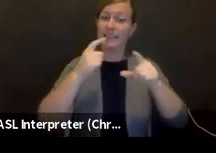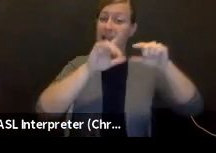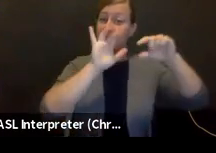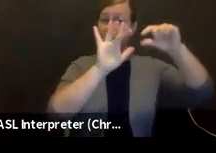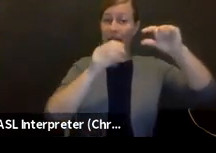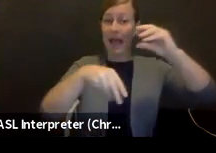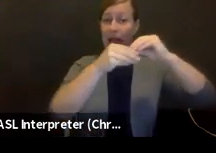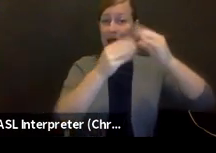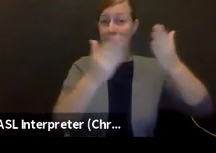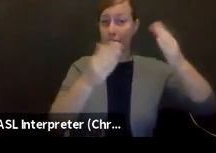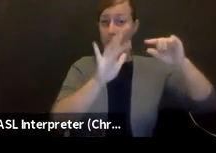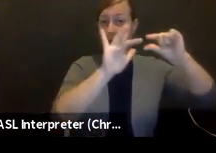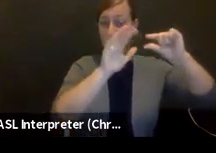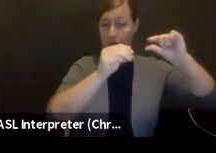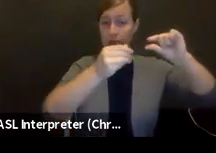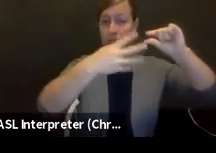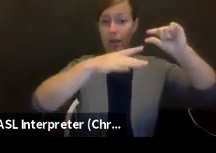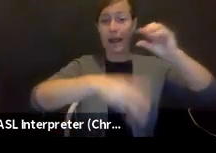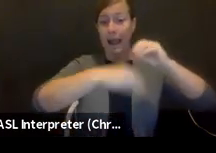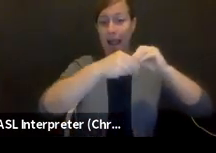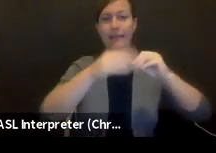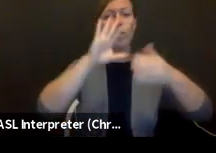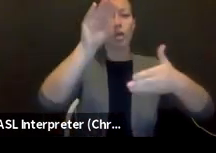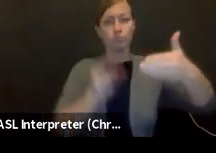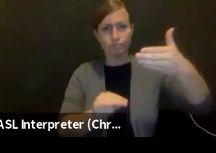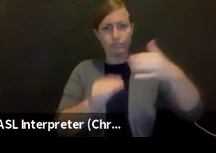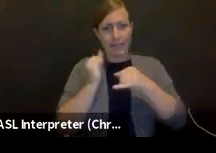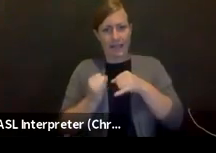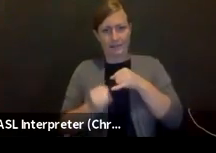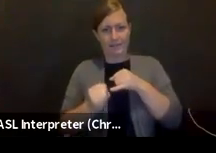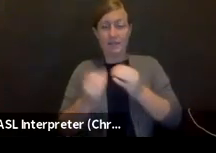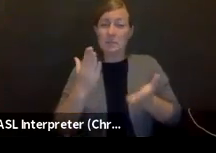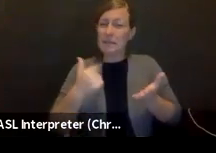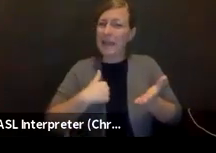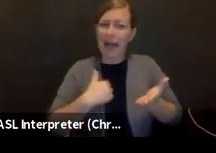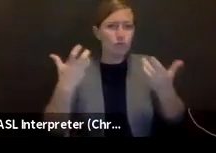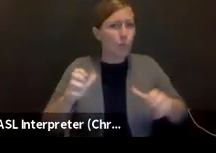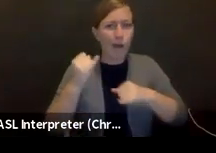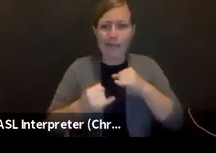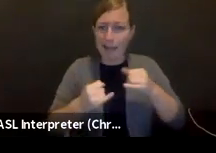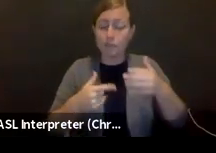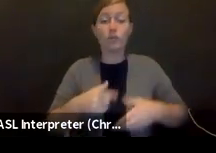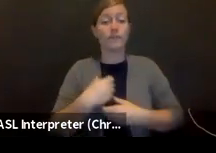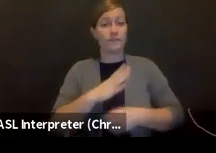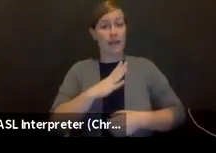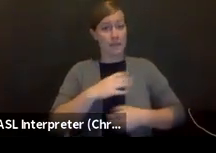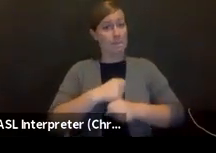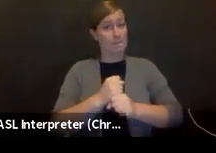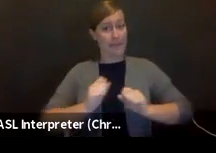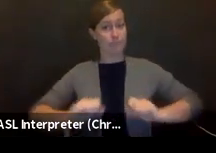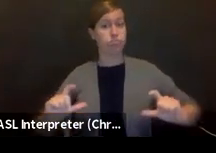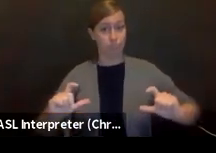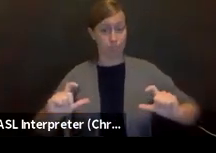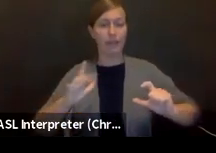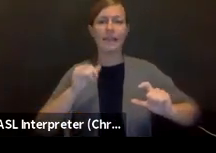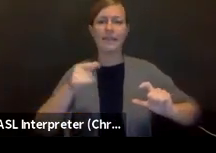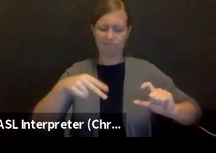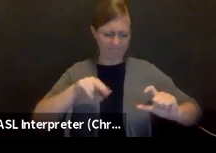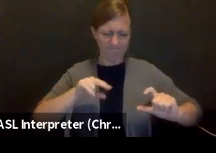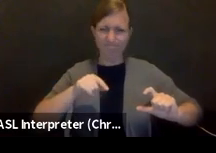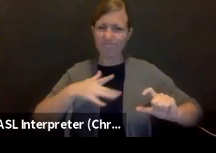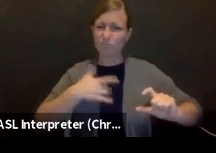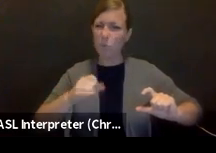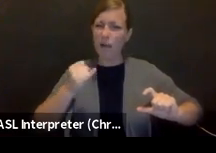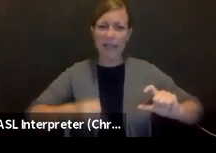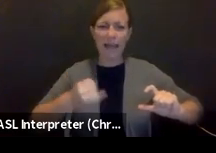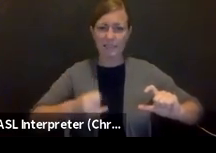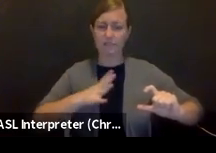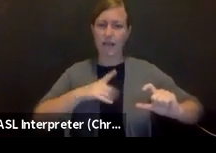ESD 189 - Amy Colburn: Of the list. So, and that might not be where I want something. So once you have content that you've created. If it's not where you intended it to go. I can click and drag